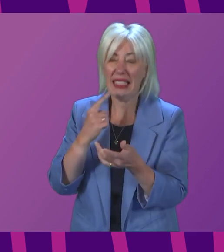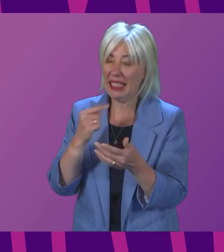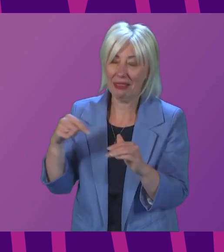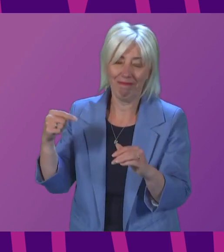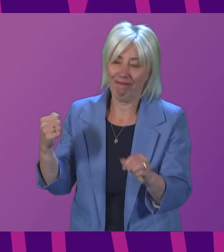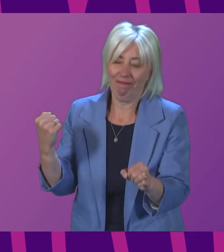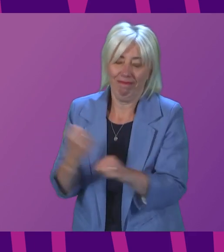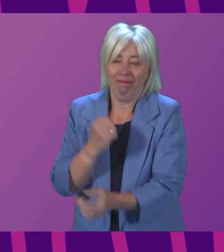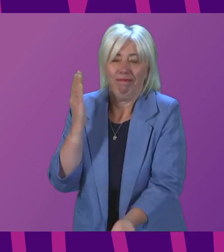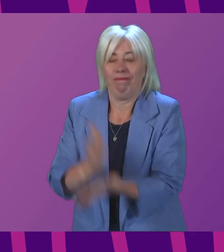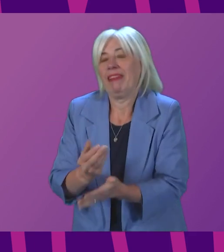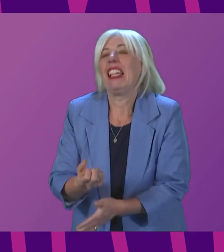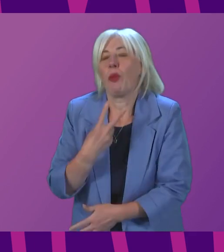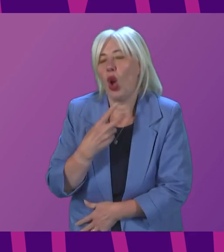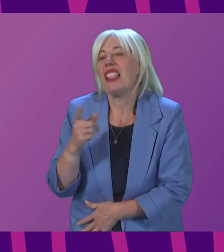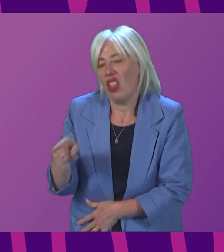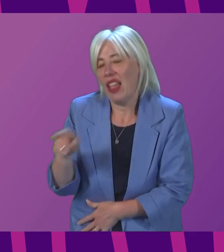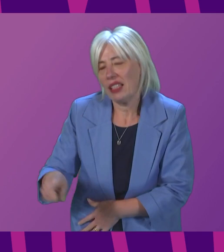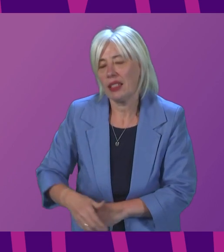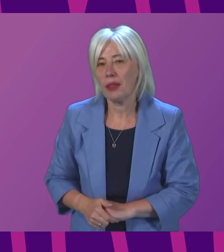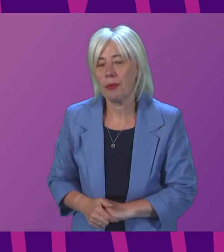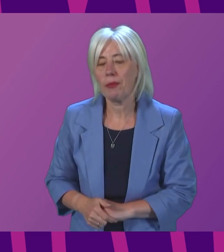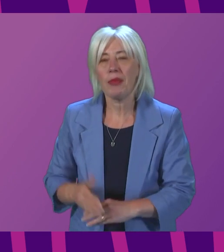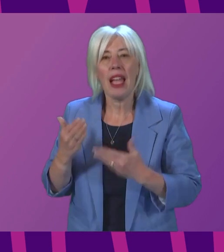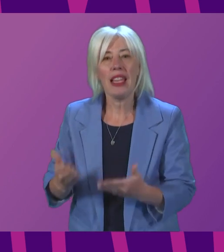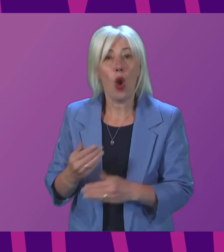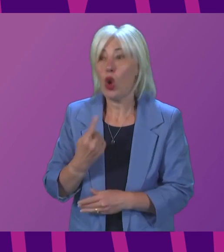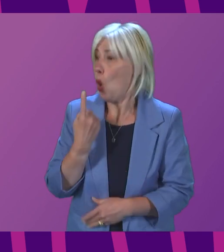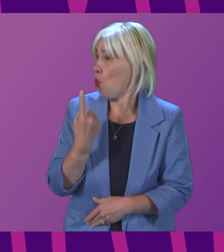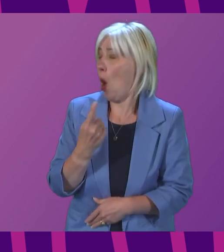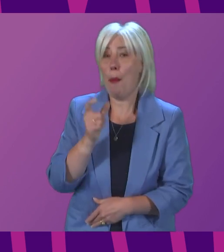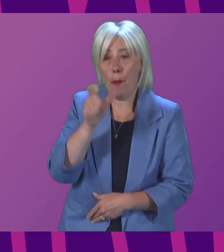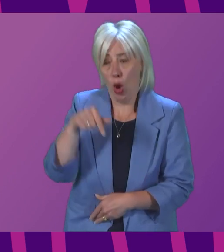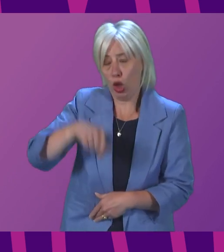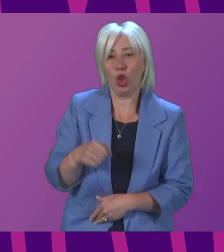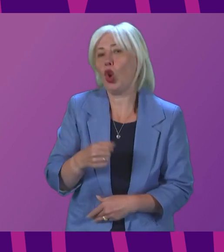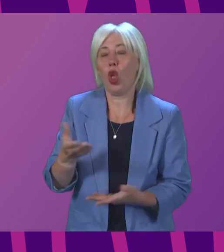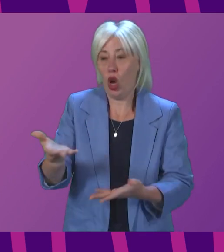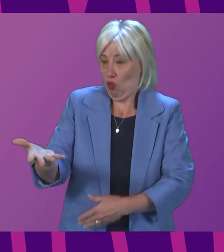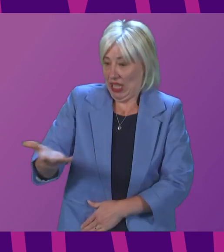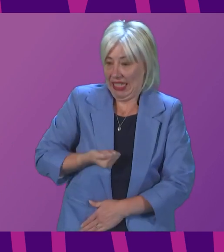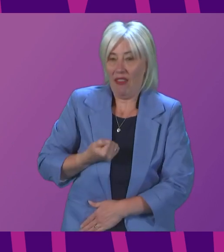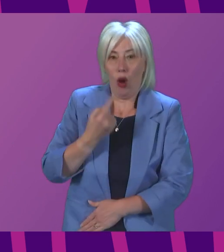Now we learn that not a single person in Scotland will receive £150 in April.